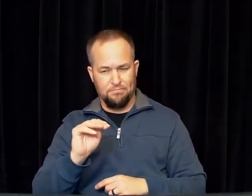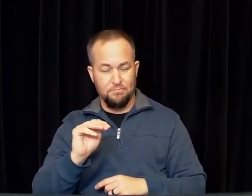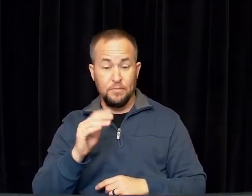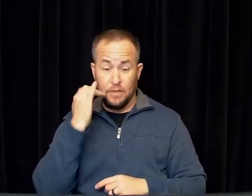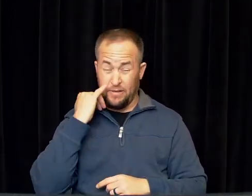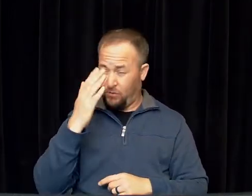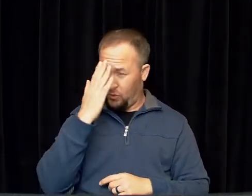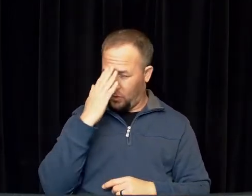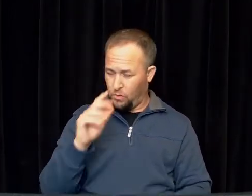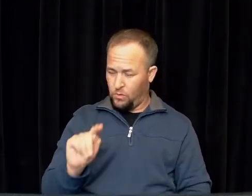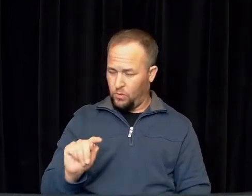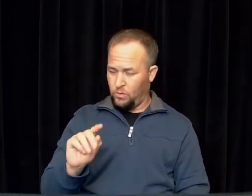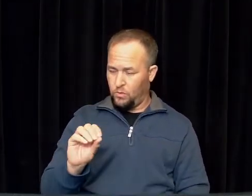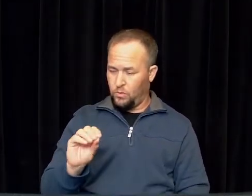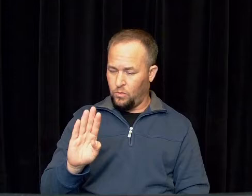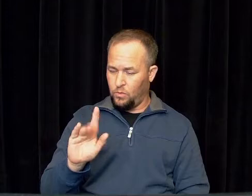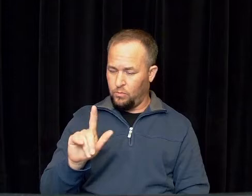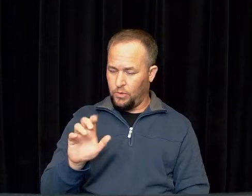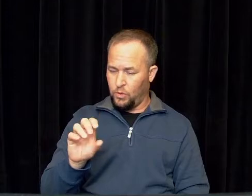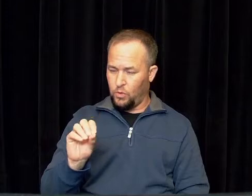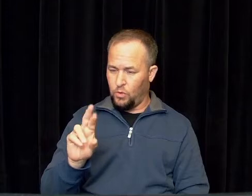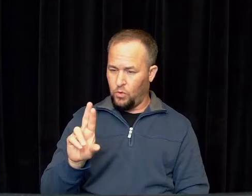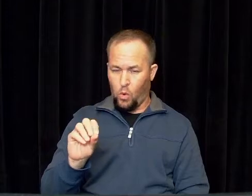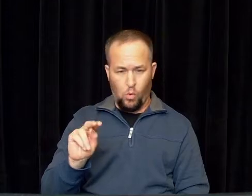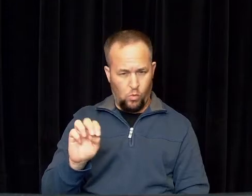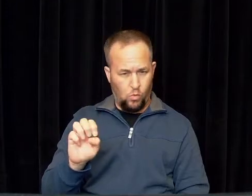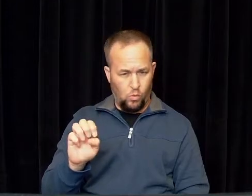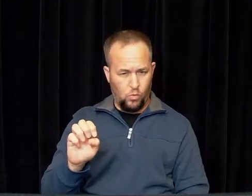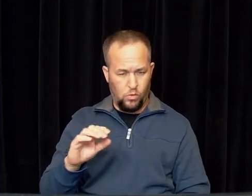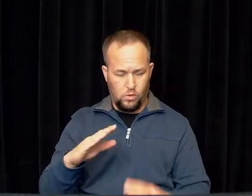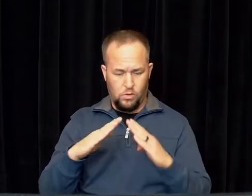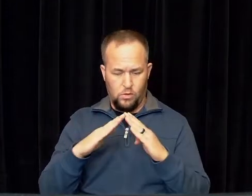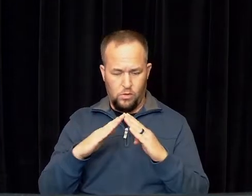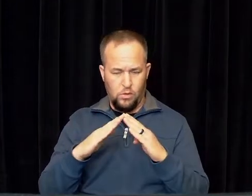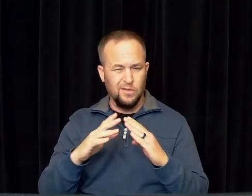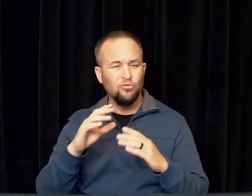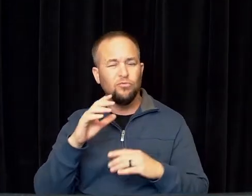box looks like, that's the kind of candy, the ends are triangles that are parallel to each other.